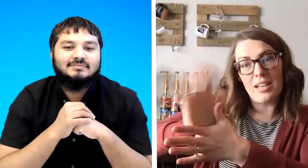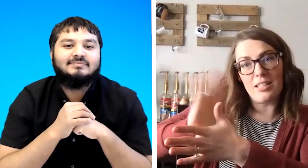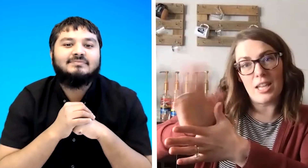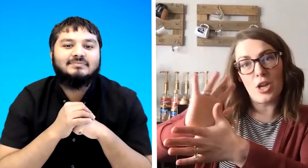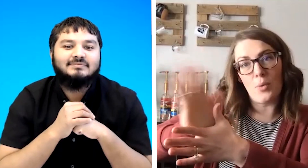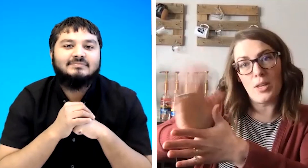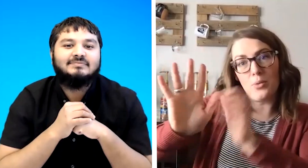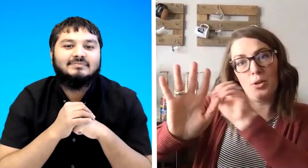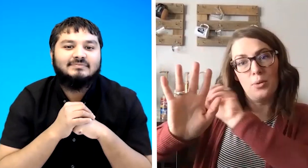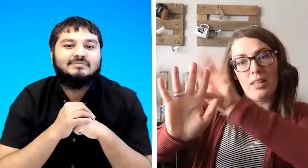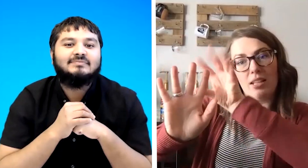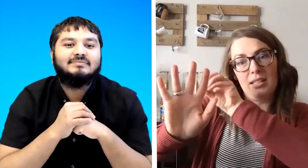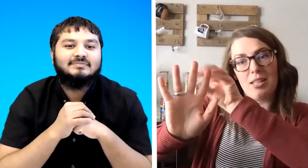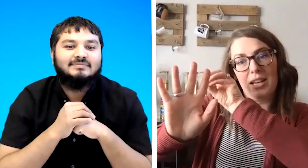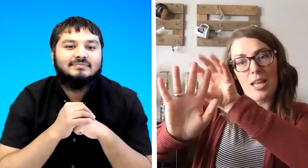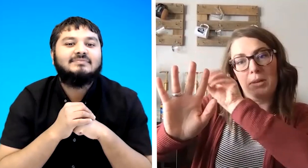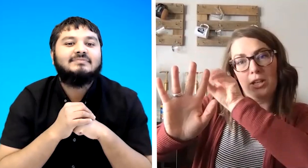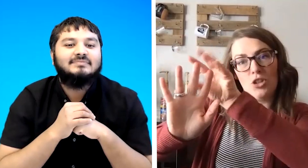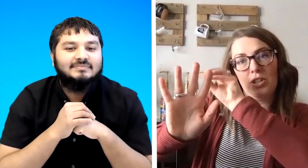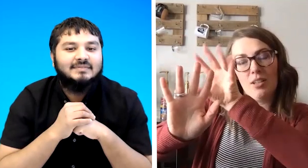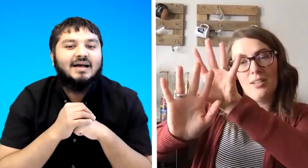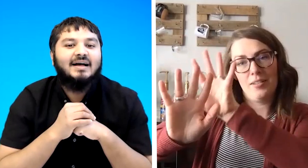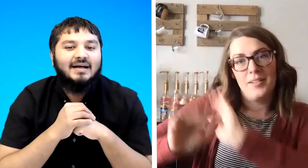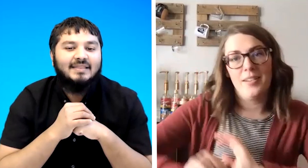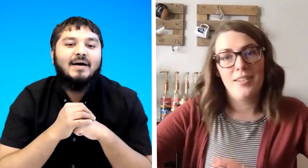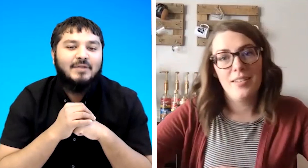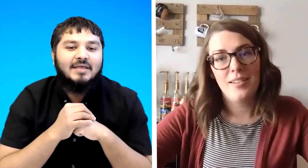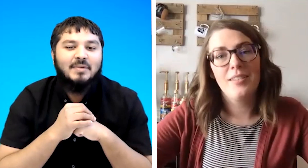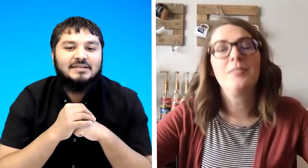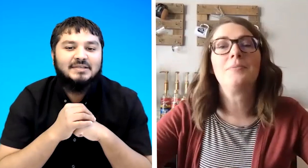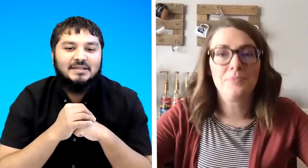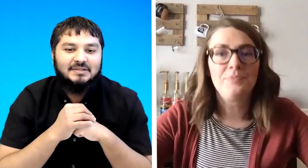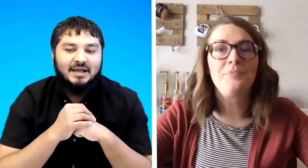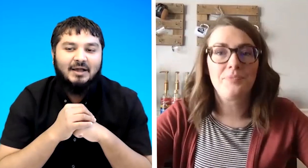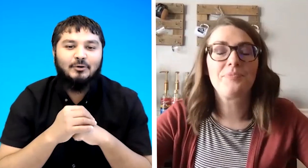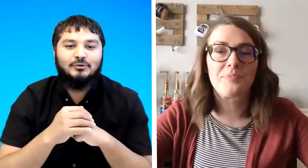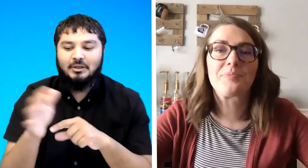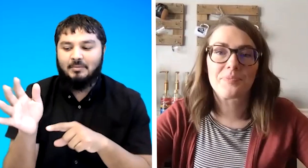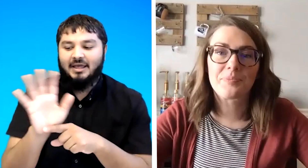like going through and then it's the image uh that doesn't make sense i also think about like you